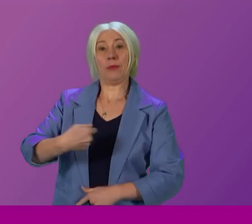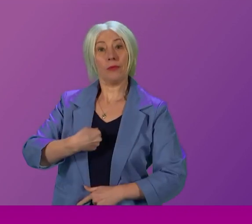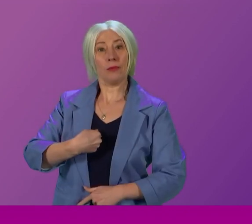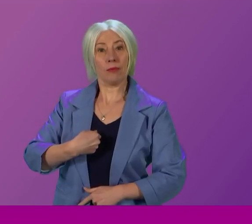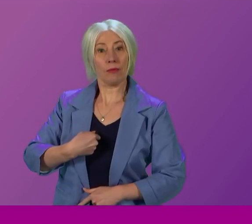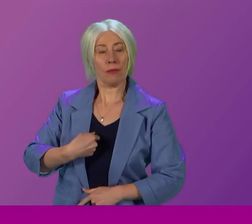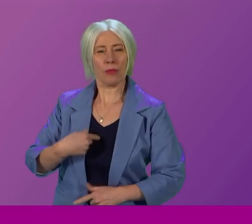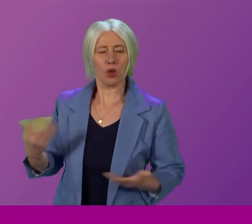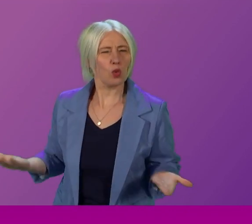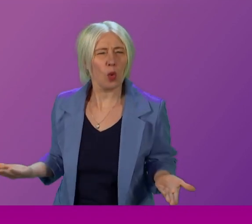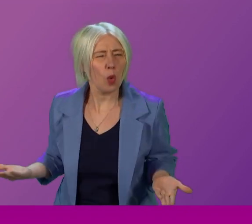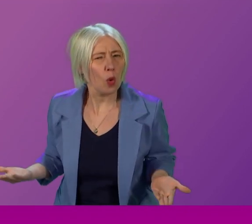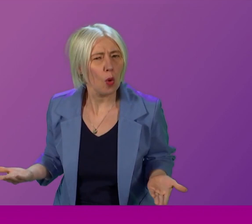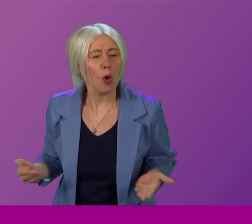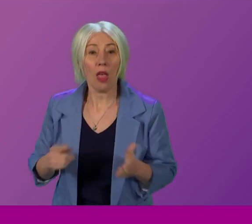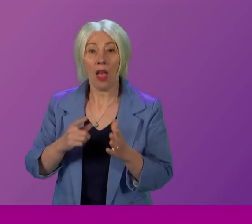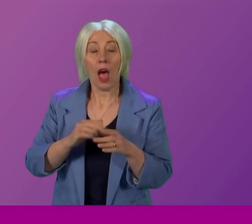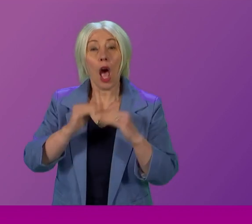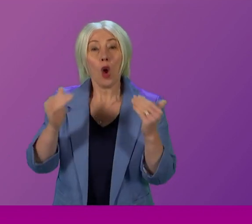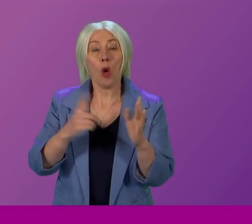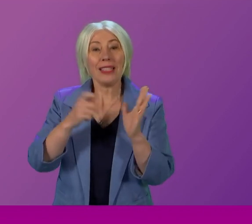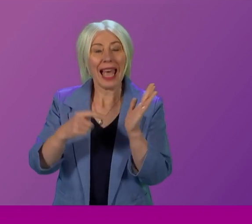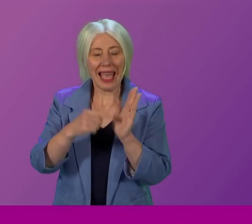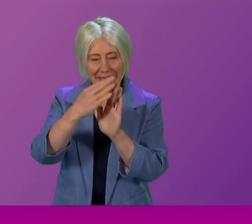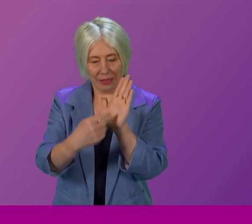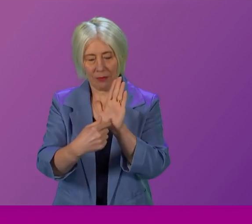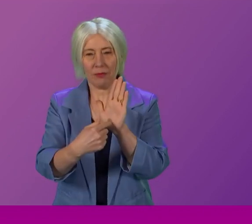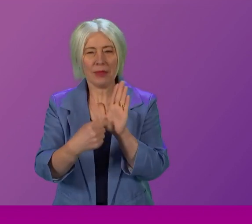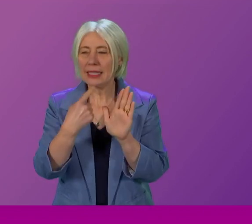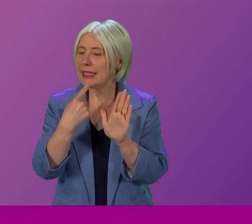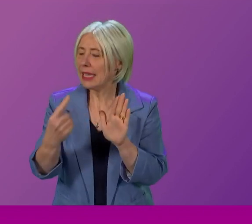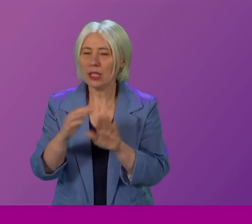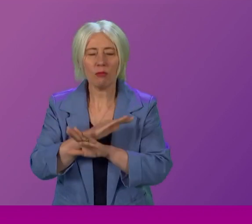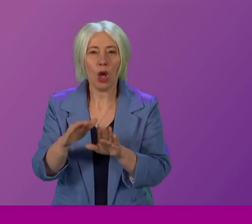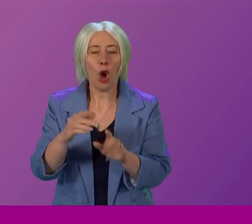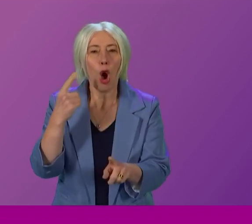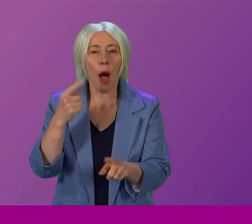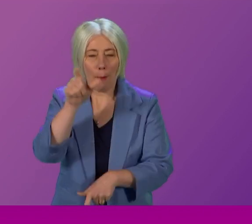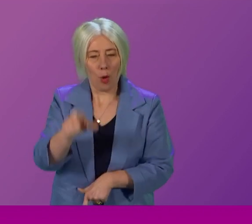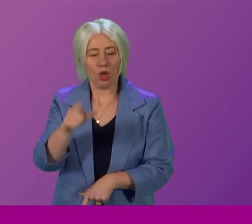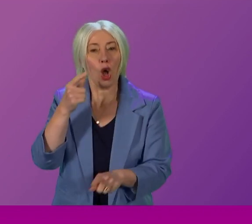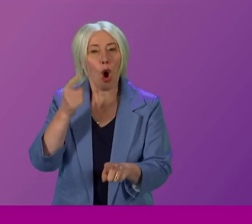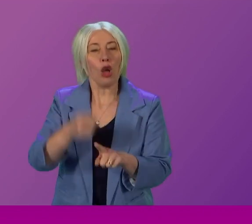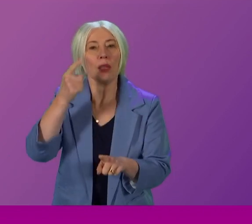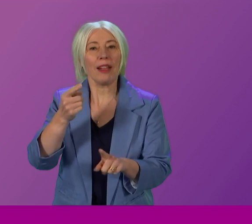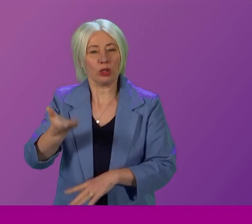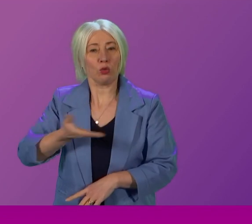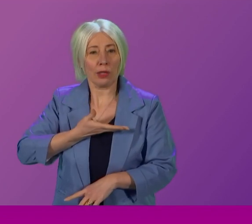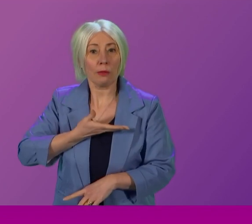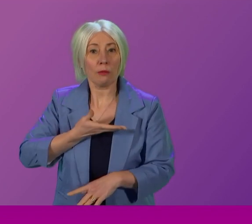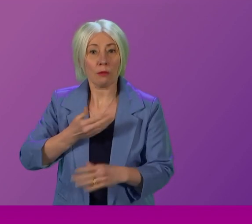that act does not give any individual an automatic right to be treated in a certain way in the prison